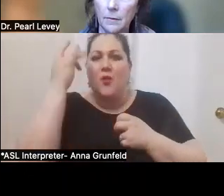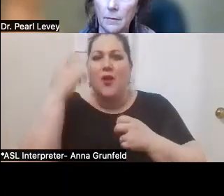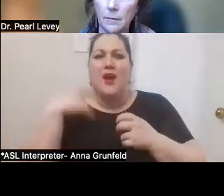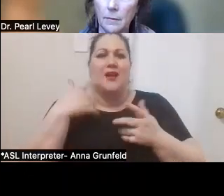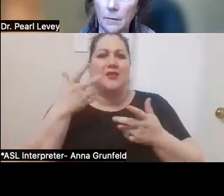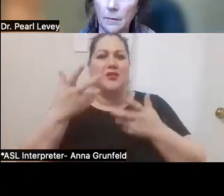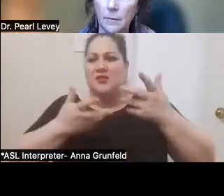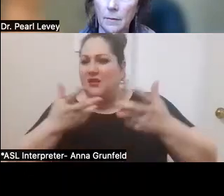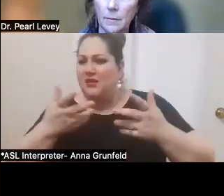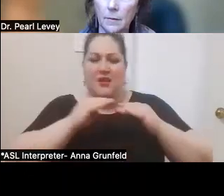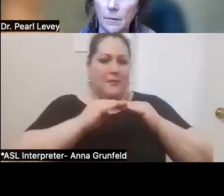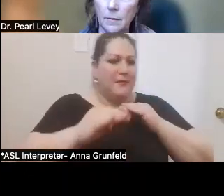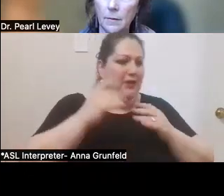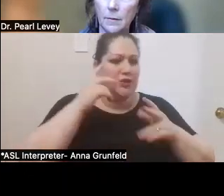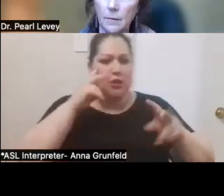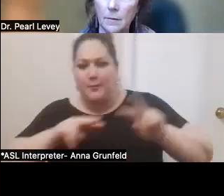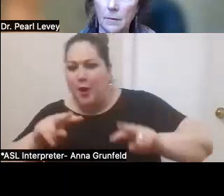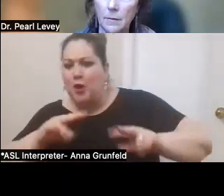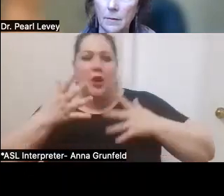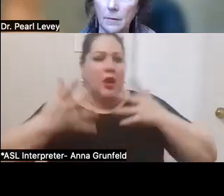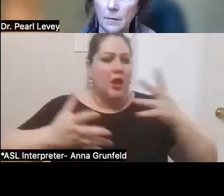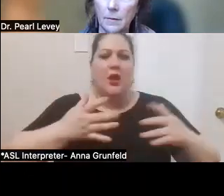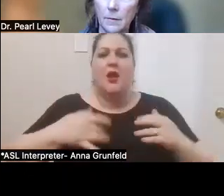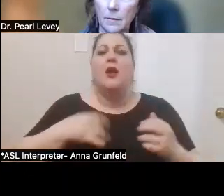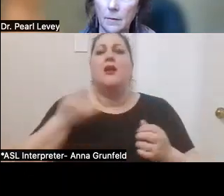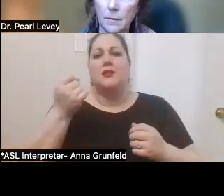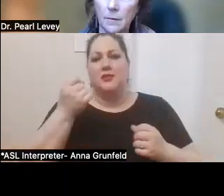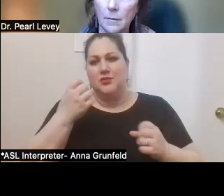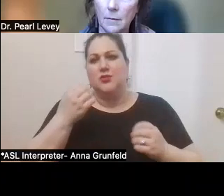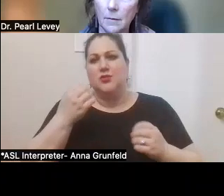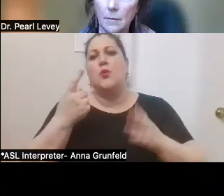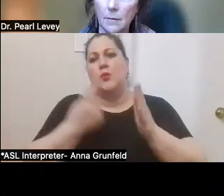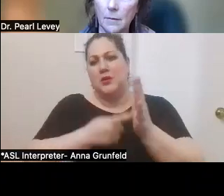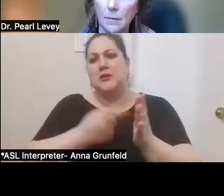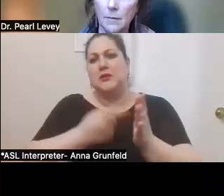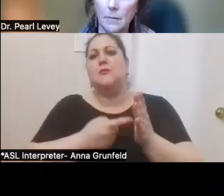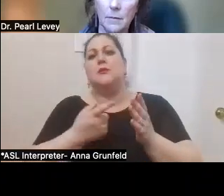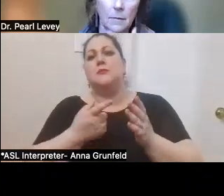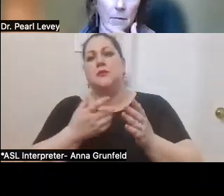the maximum ones and put those in place and then leave it up to the learner to to require those but